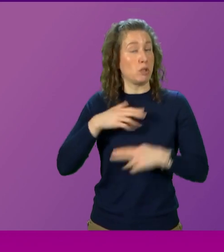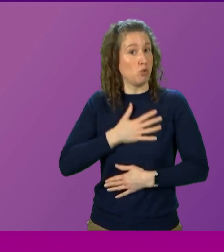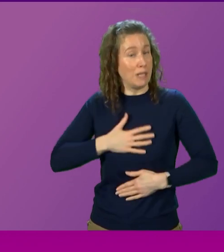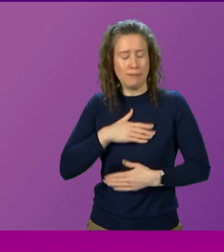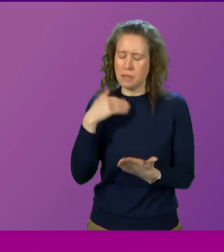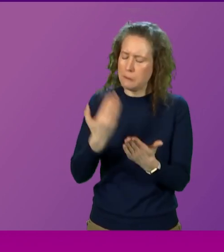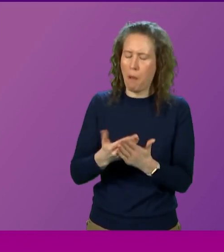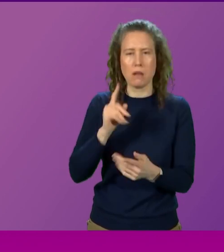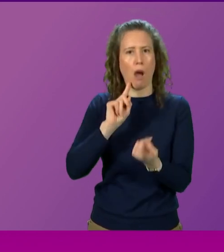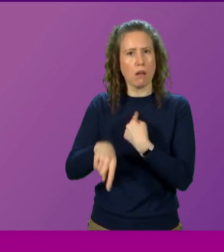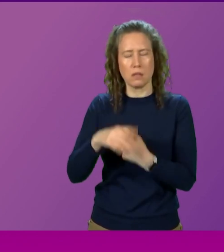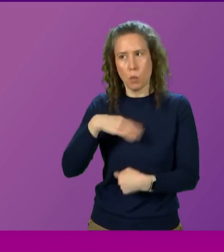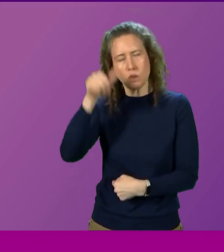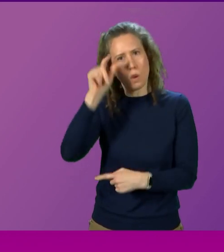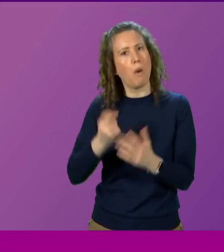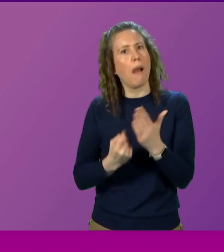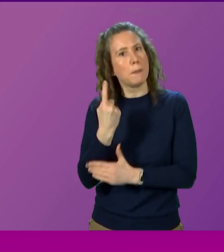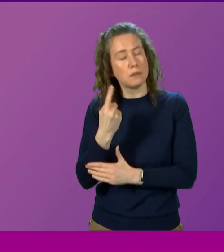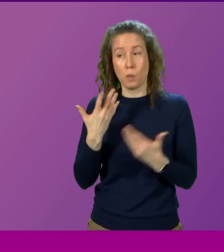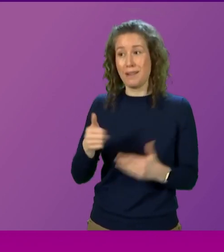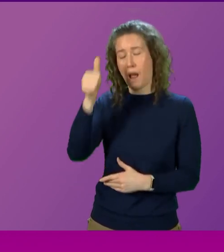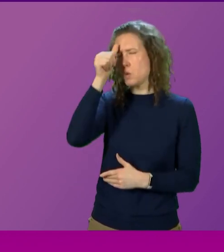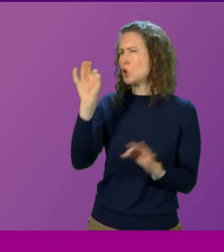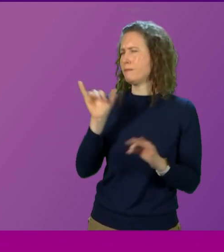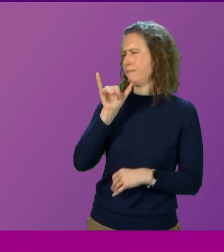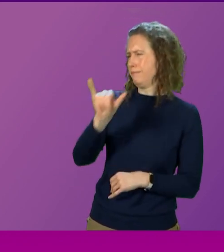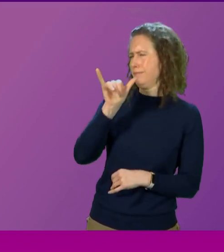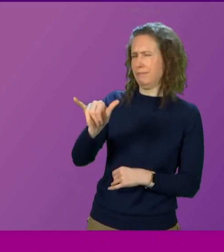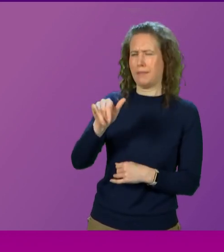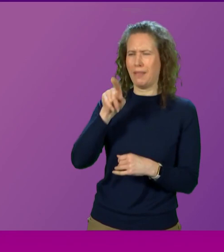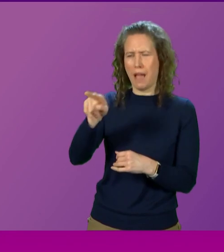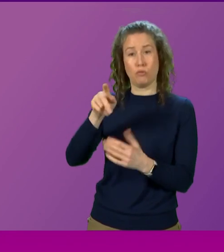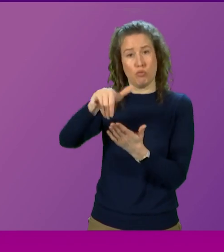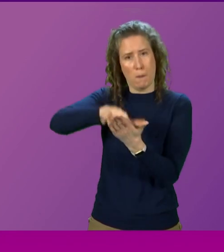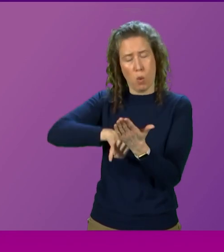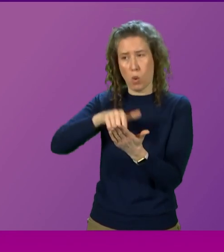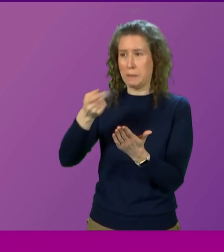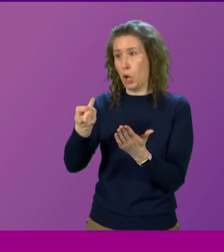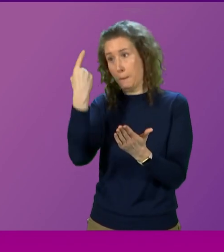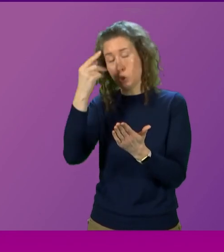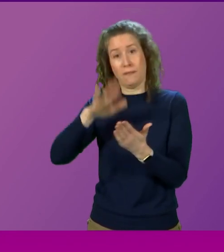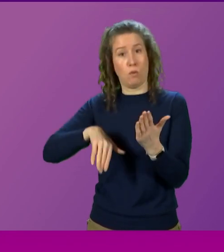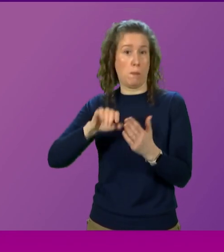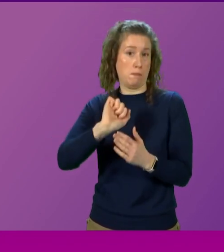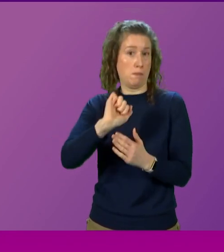We now know that no one believes the conclusions of the reports that have been commissioned by the First Minister’s Government.